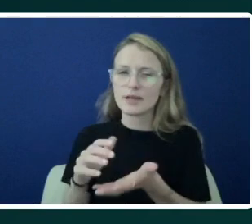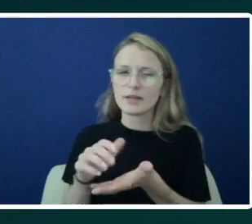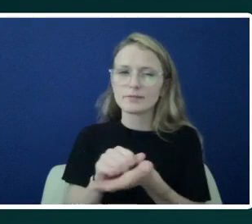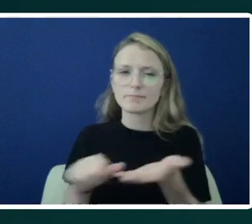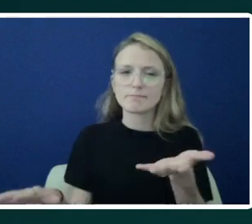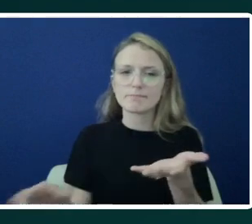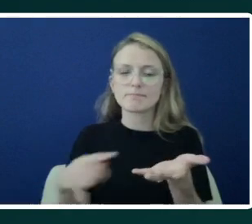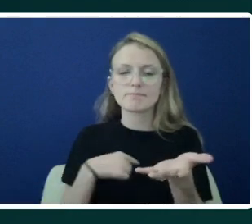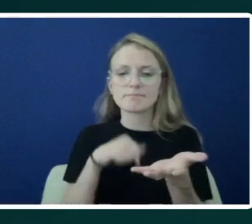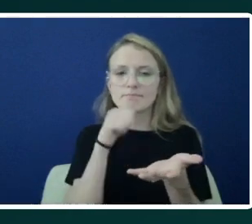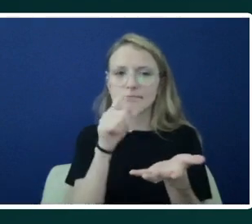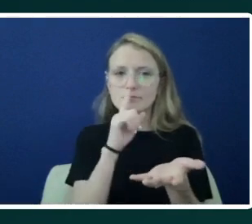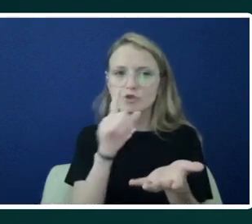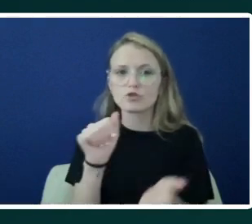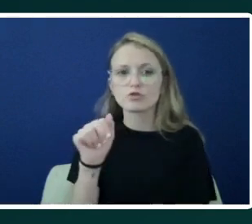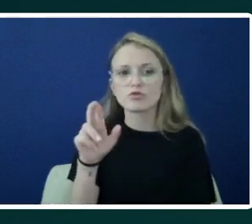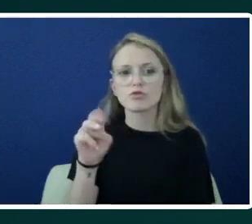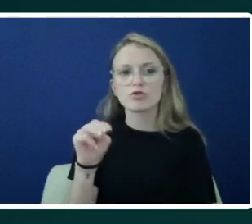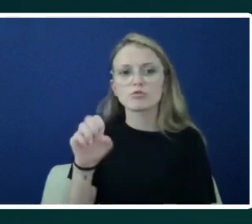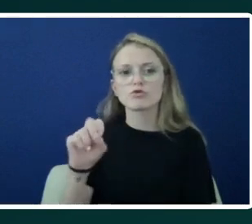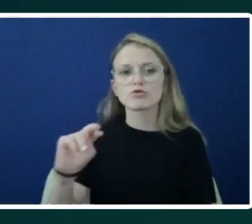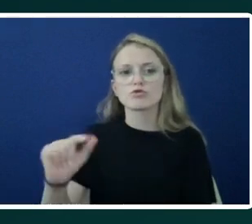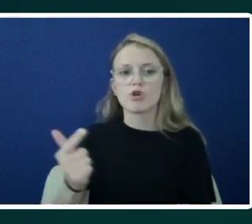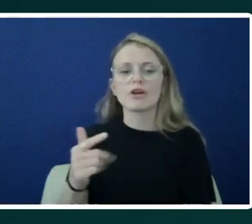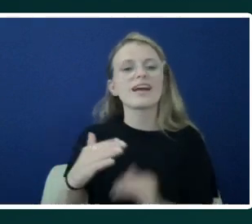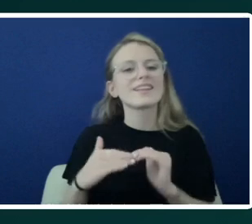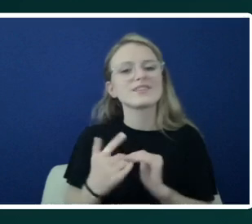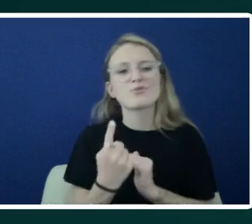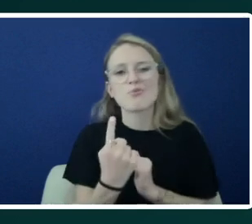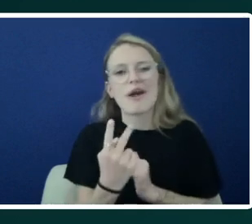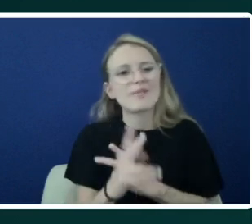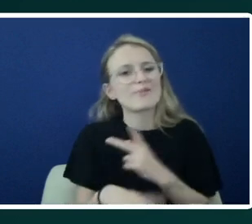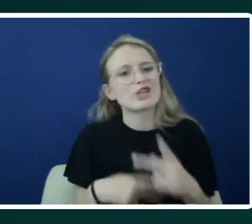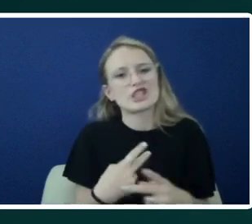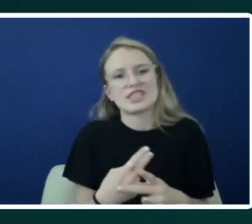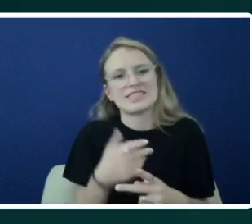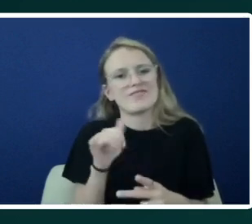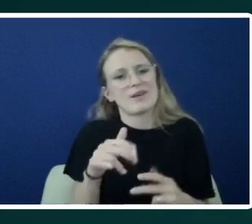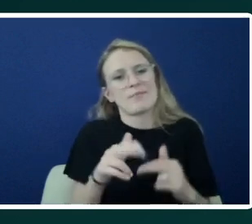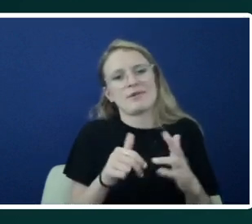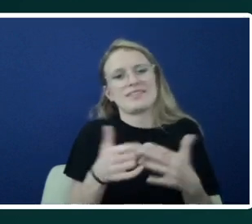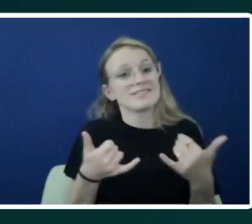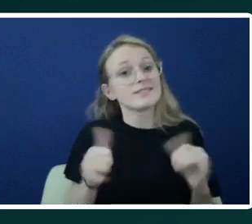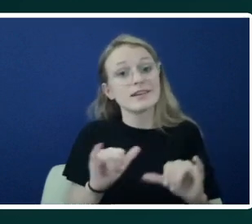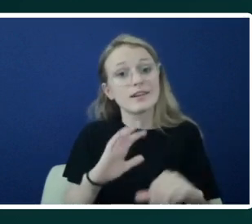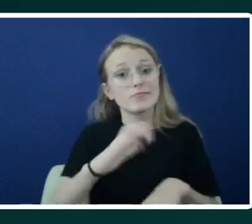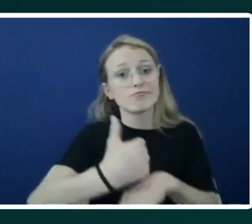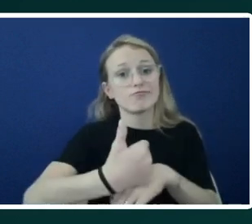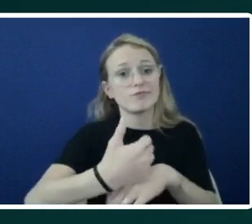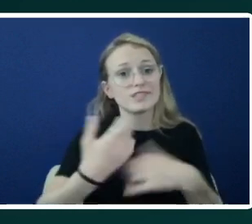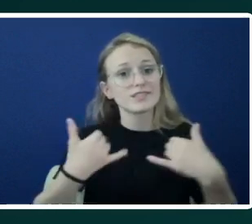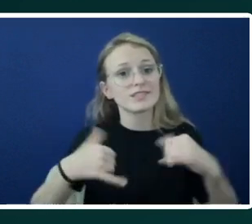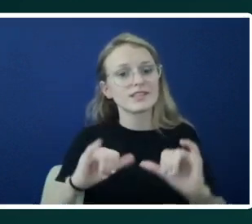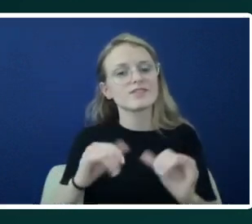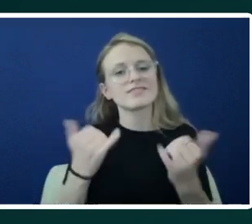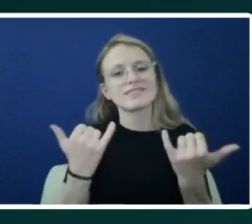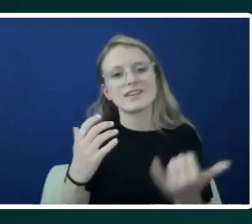at least one iteration of it, is still standing, and it's a charter school today. So,